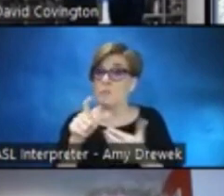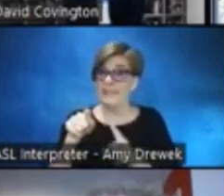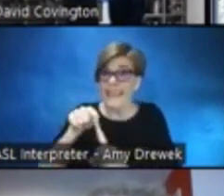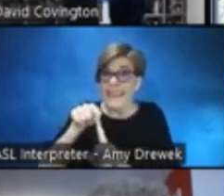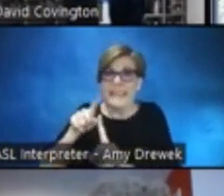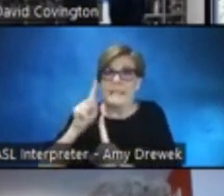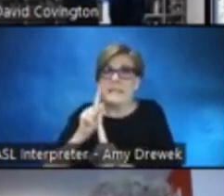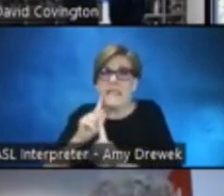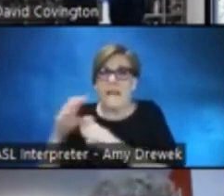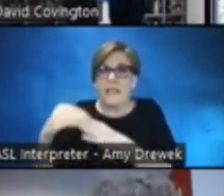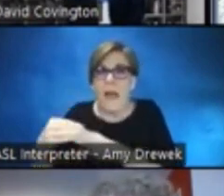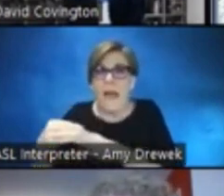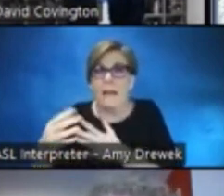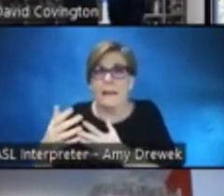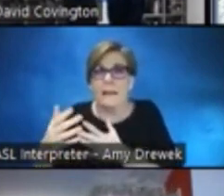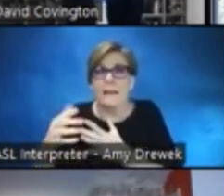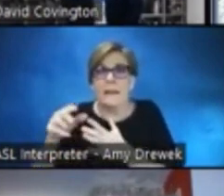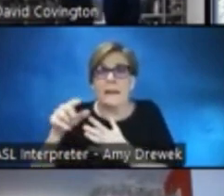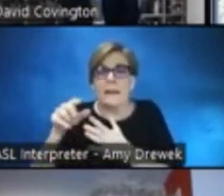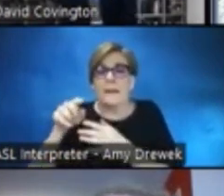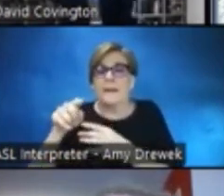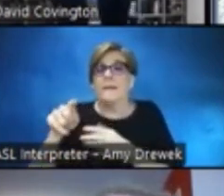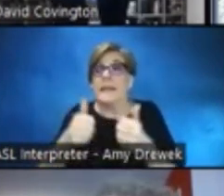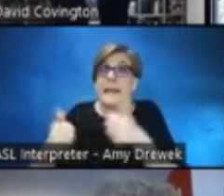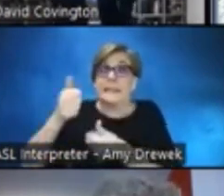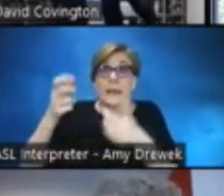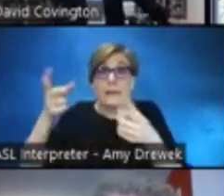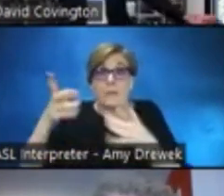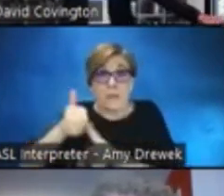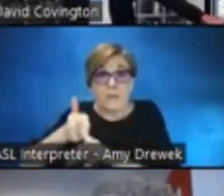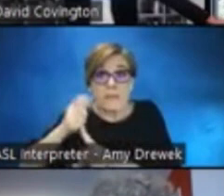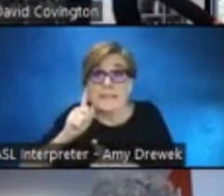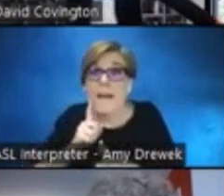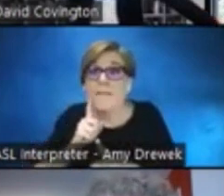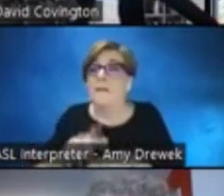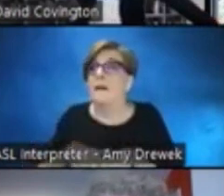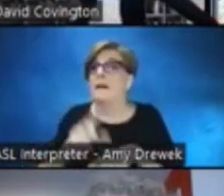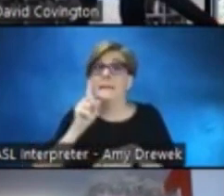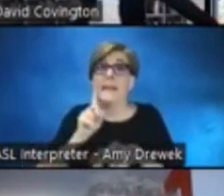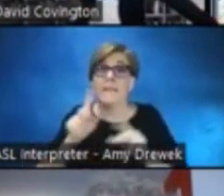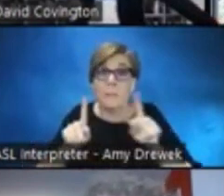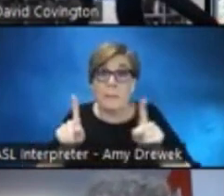THE DIRECTOR IS DEAF, PEOPLE ARE ASL FLUENT.